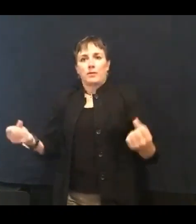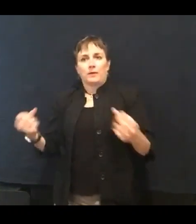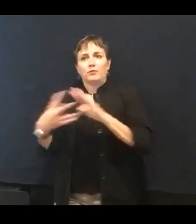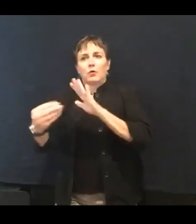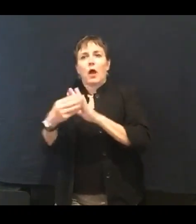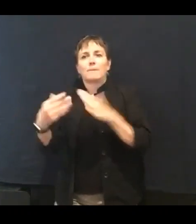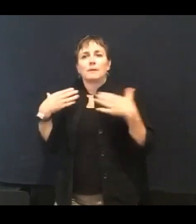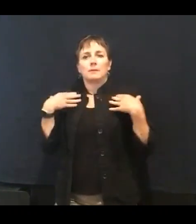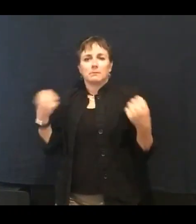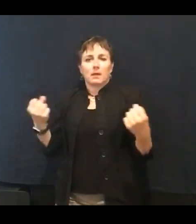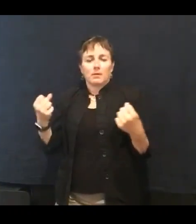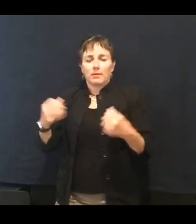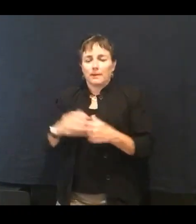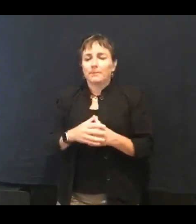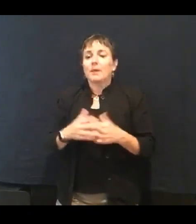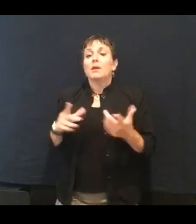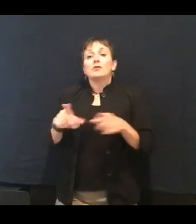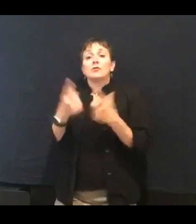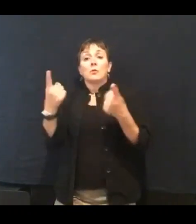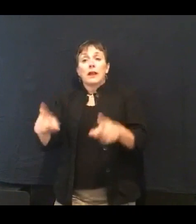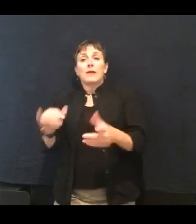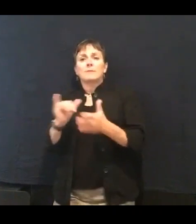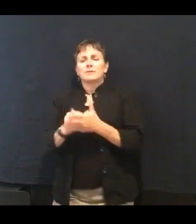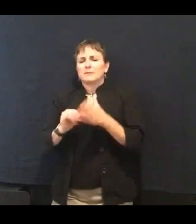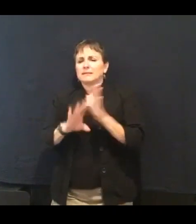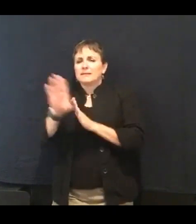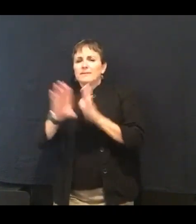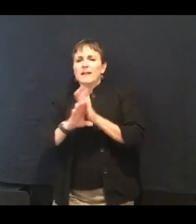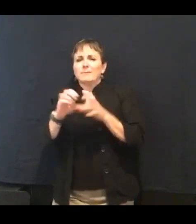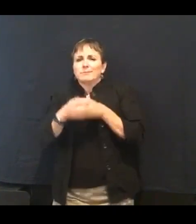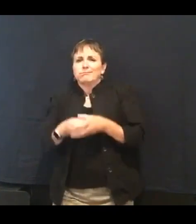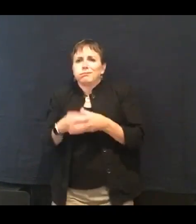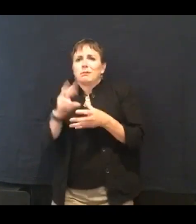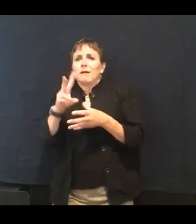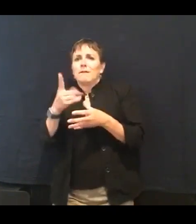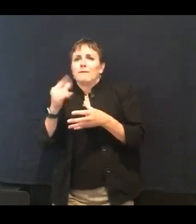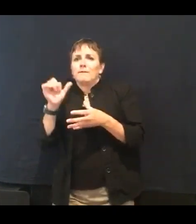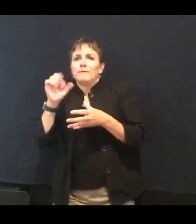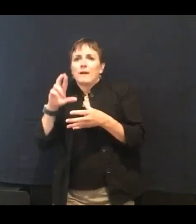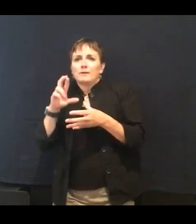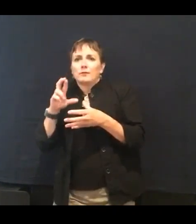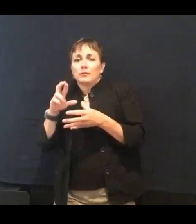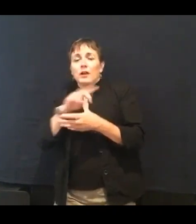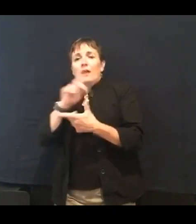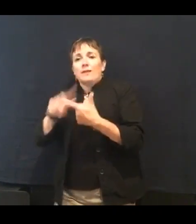when injected directly into the problem site, is able to penetrate the cell and reach its nucleus